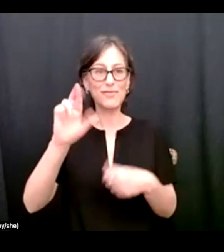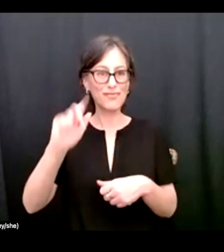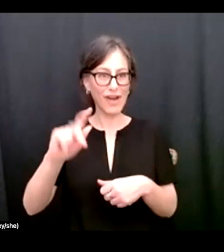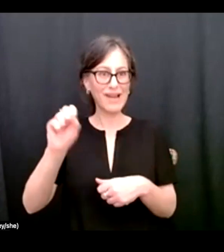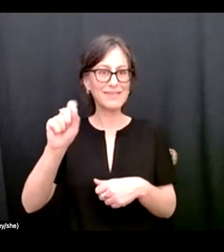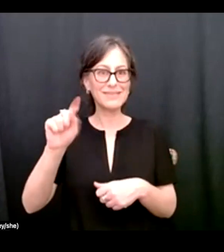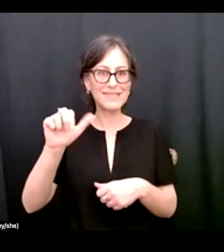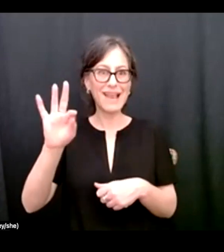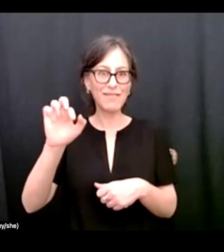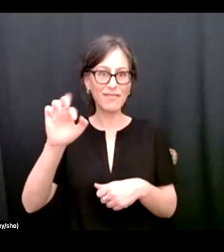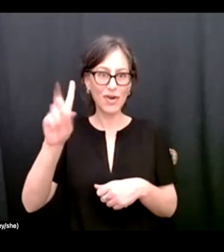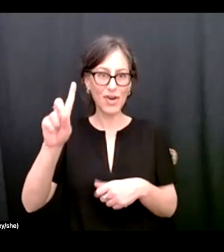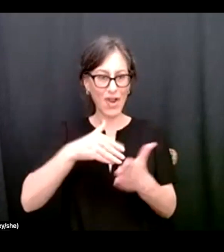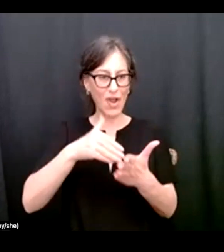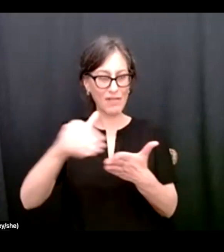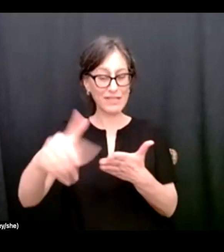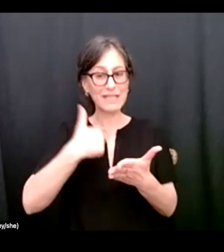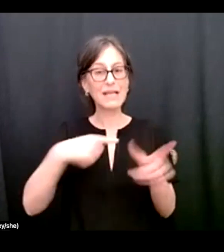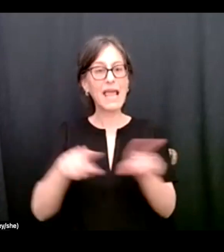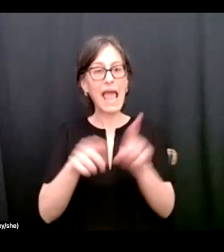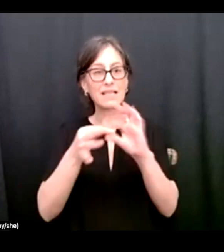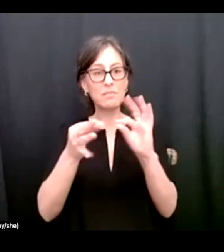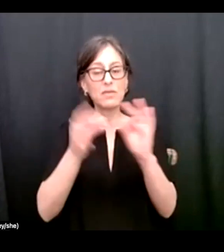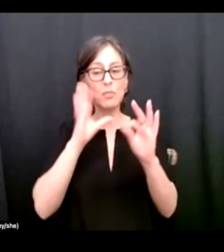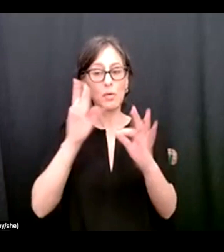But yeah, as Michael mentioned, there's going to be reading tonight so I'm just going to put